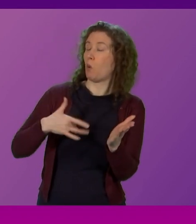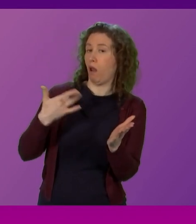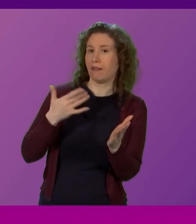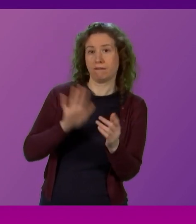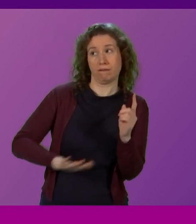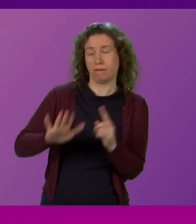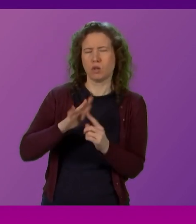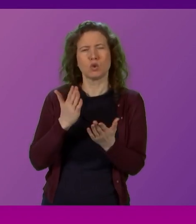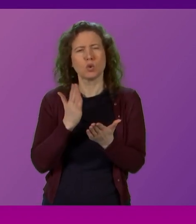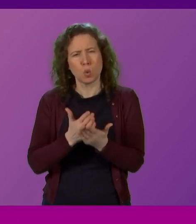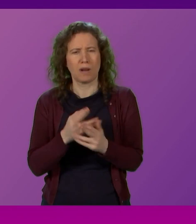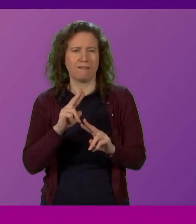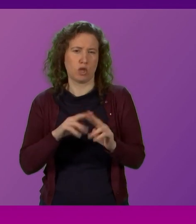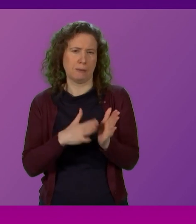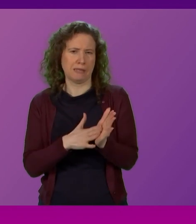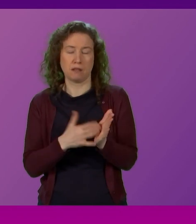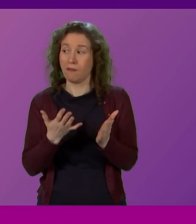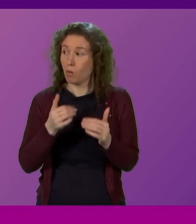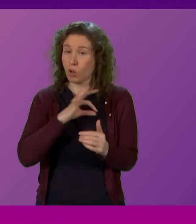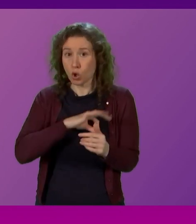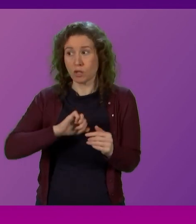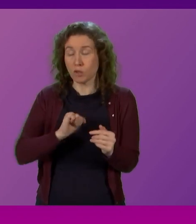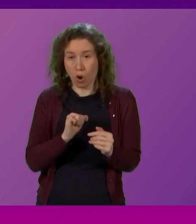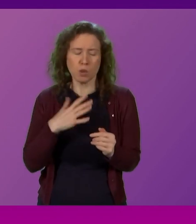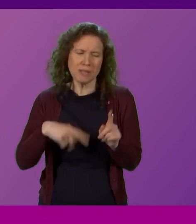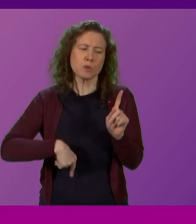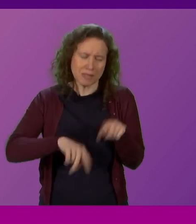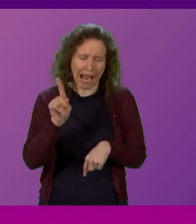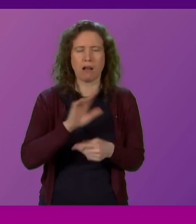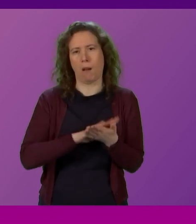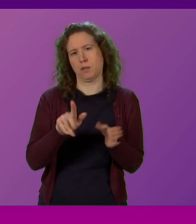First Minister, surely, for the good of Scotland, it is time to sack Humza Yousaf.